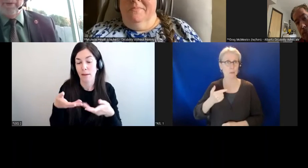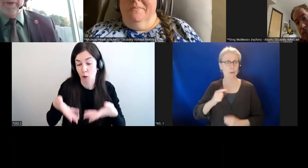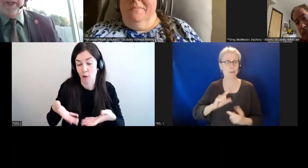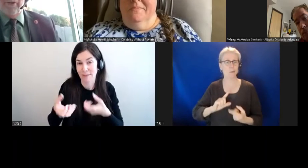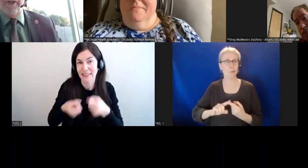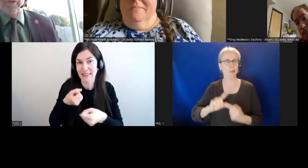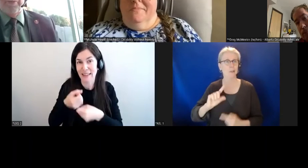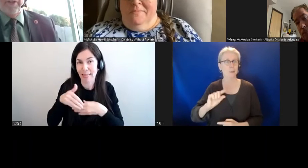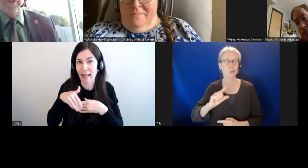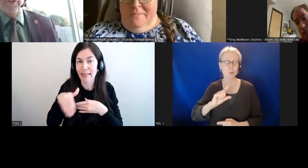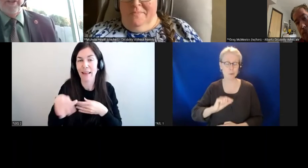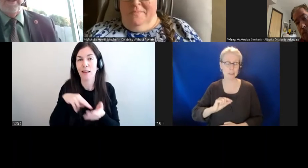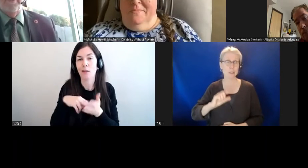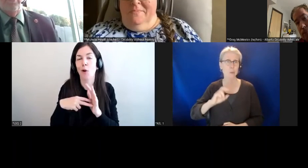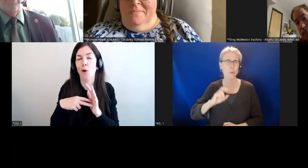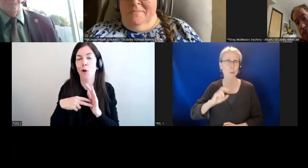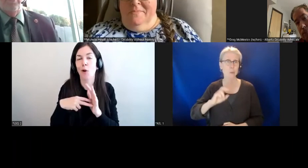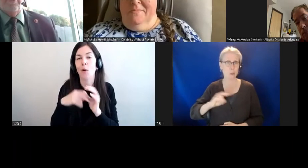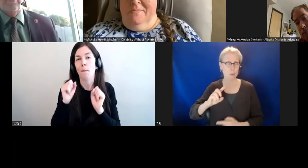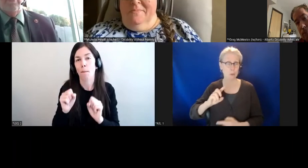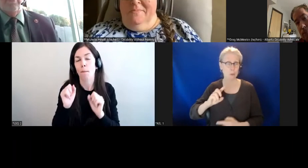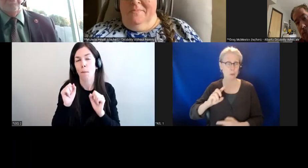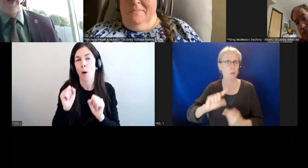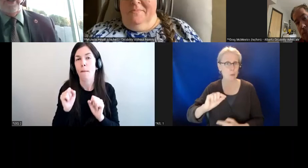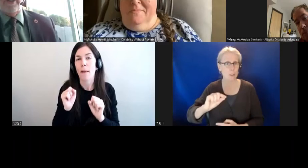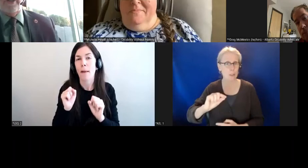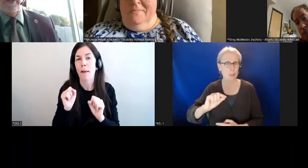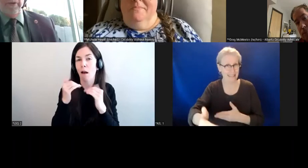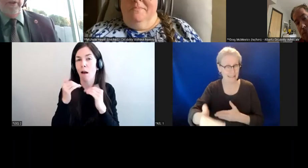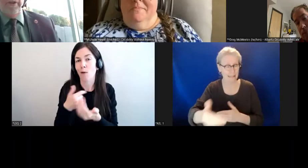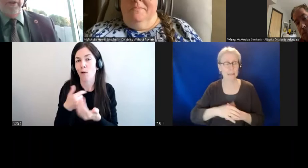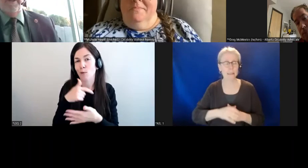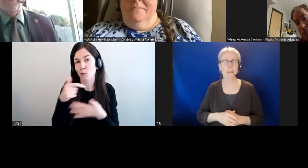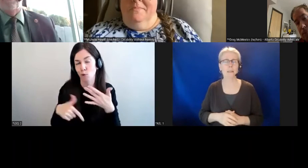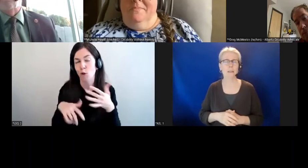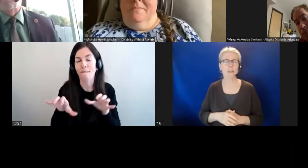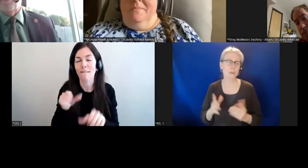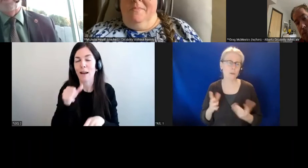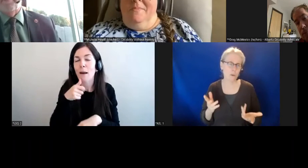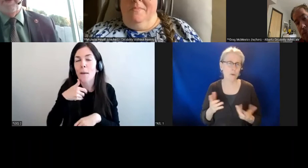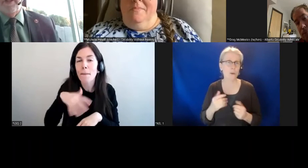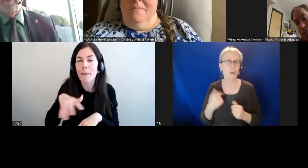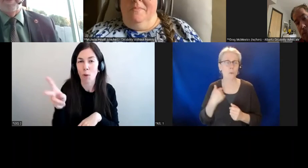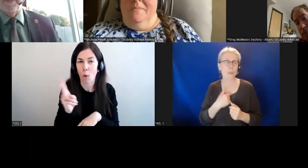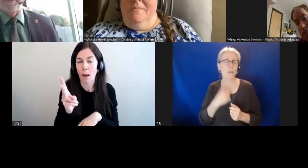THIS WILL COME TOGETHER QUICKLY, WE'RE TALKING ABOUT MONEY THAT WILL BECOME AVAILABLE BEGINNING